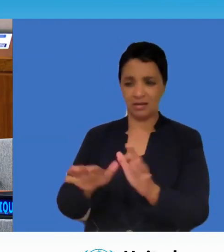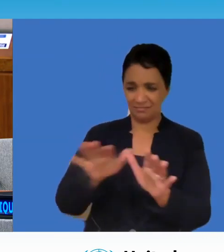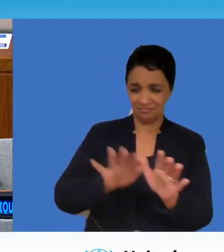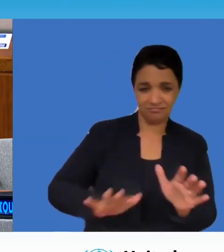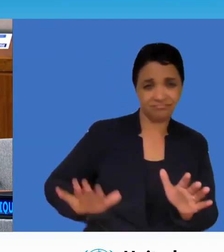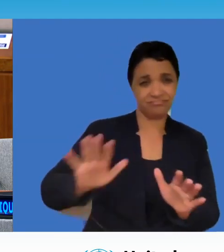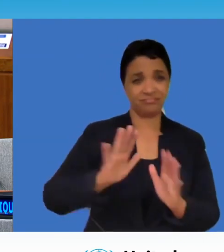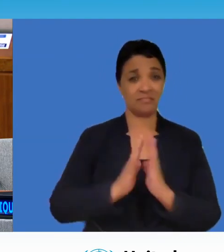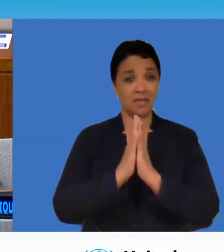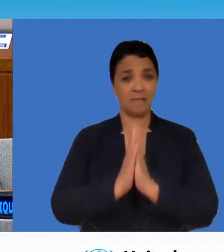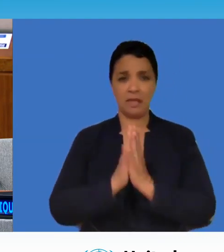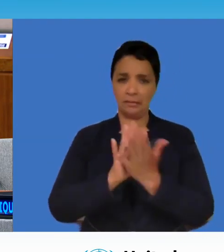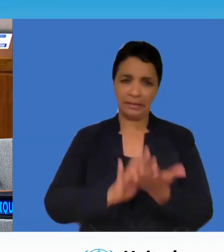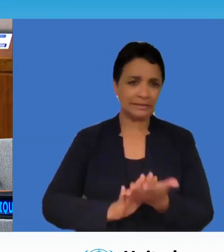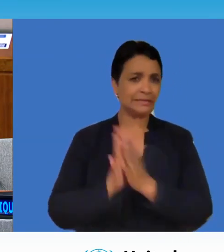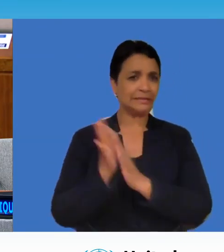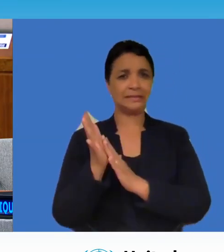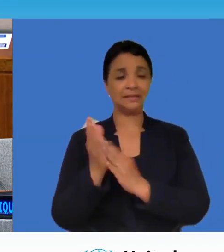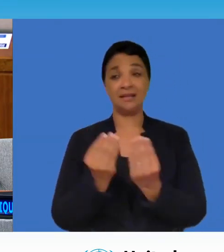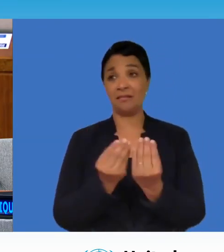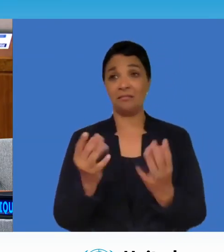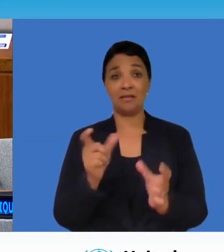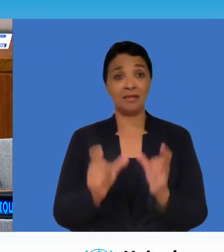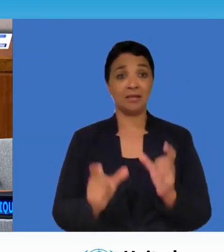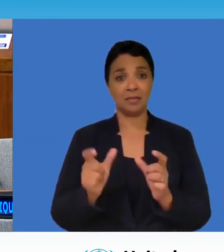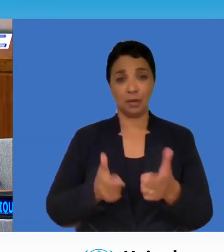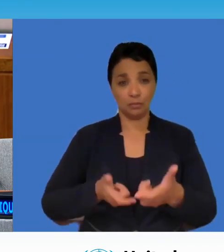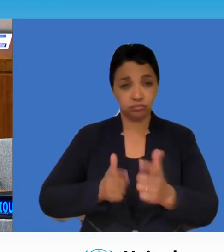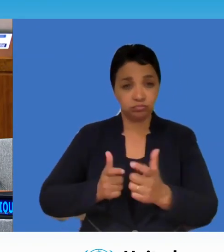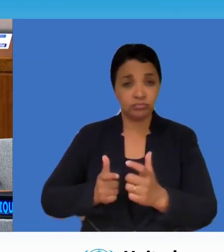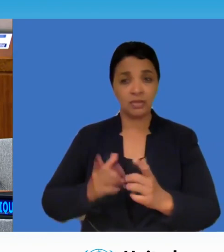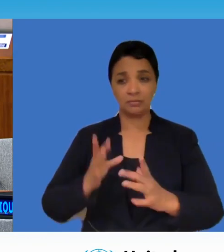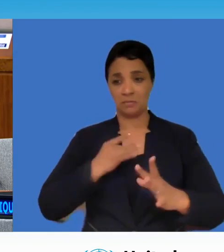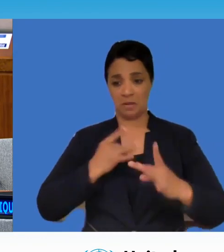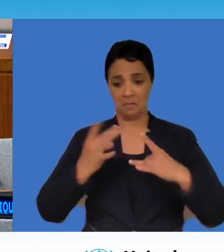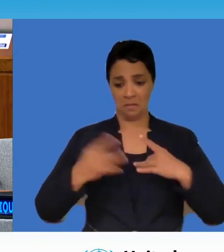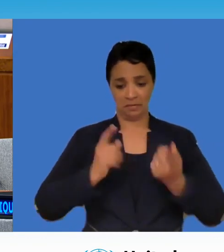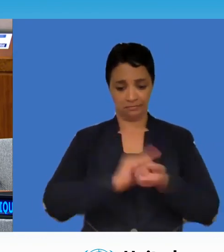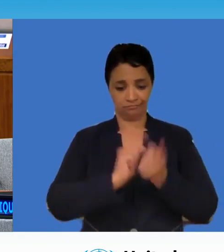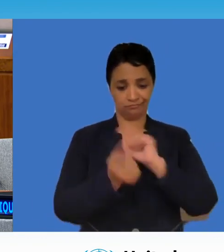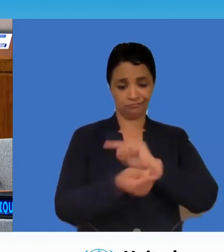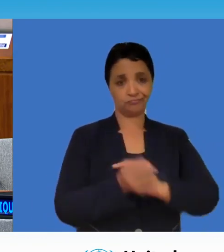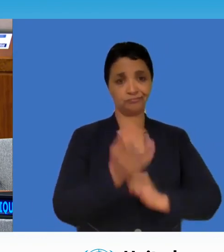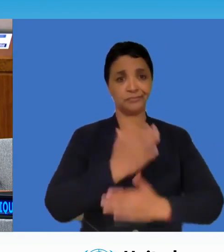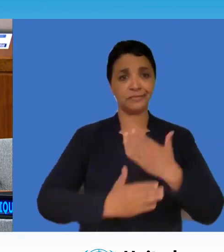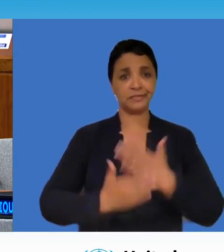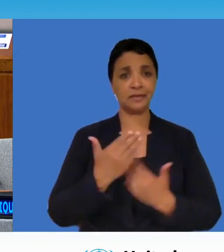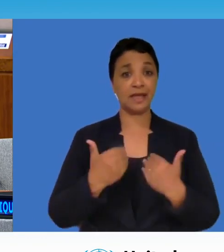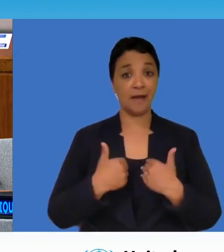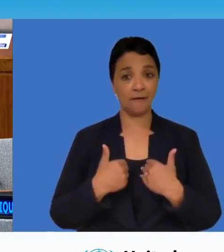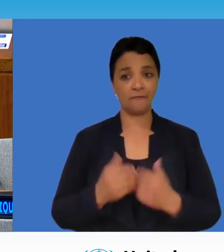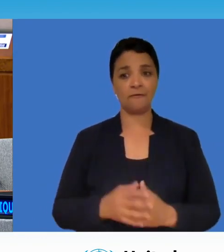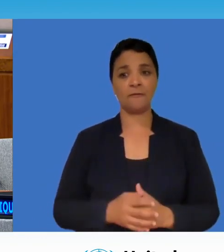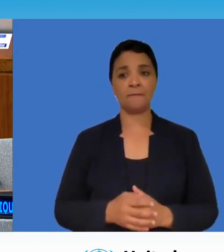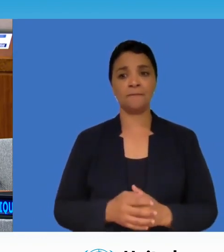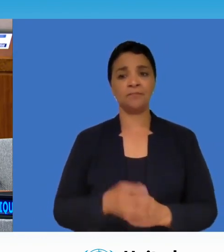many people disabled the tragic incidents we Face are manmade and by the abusive military Hunter